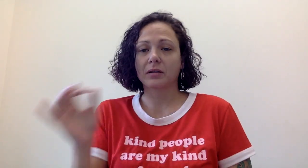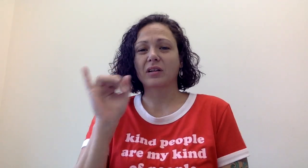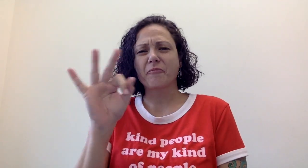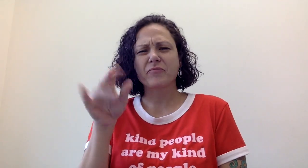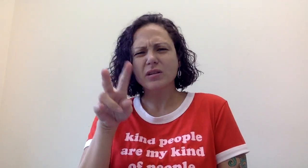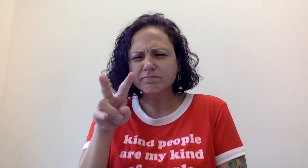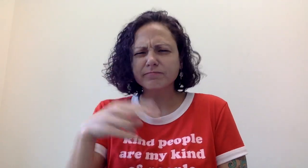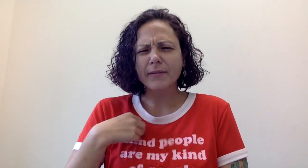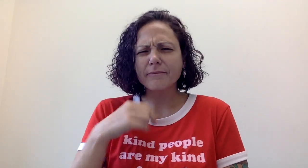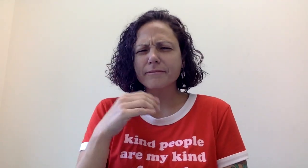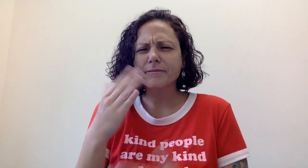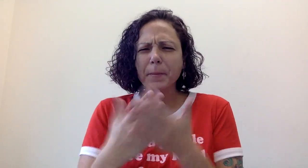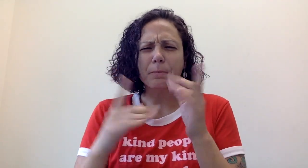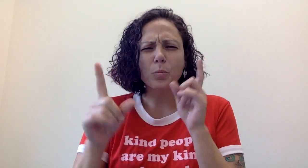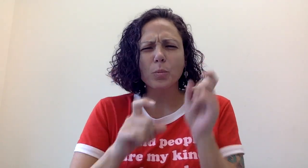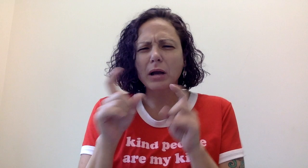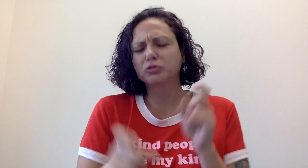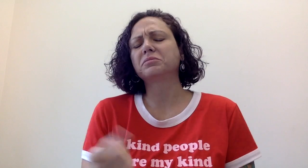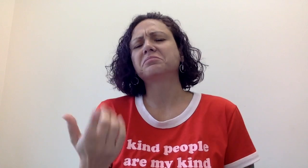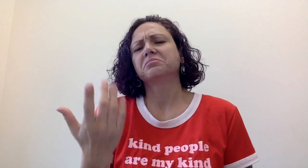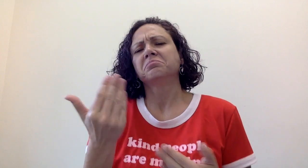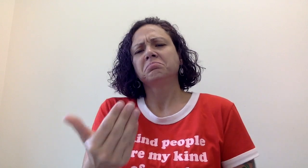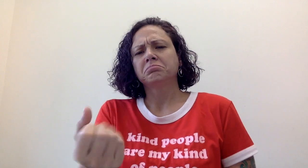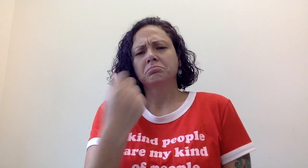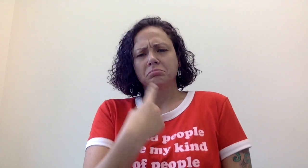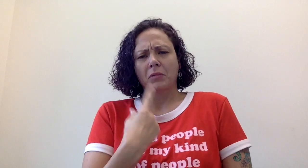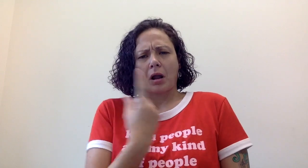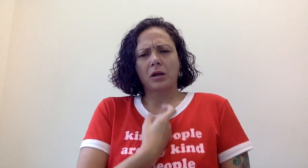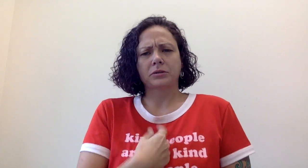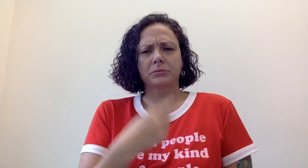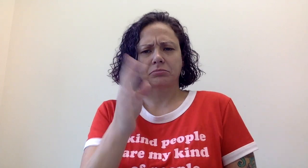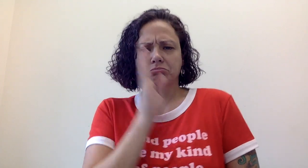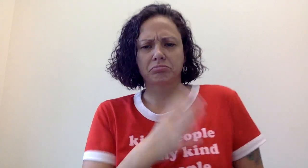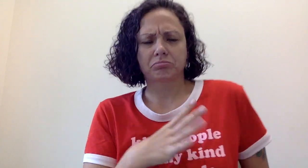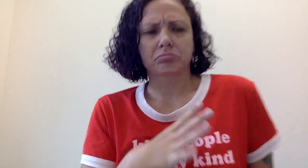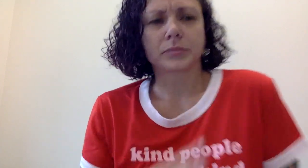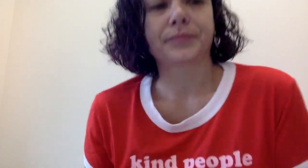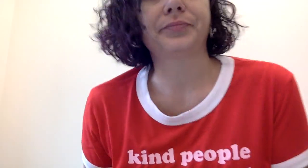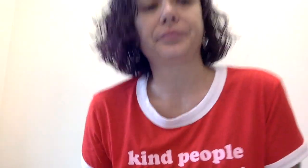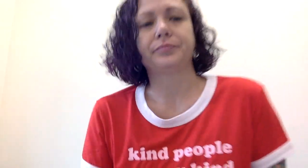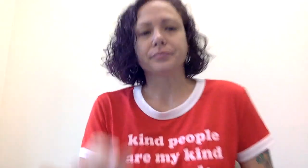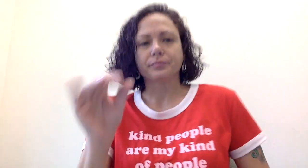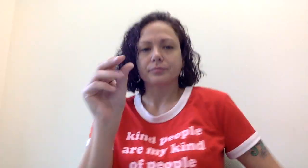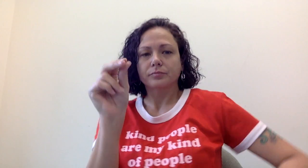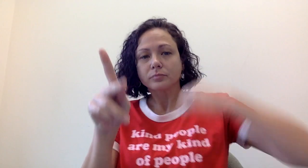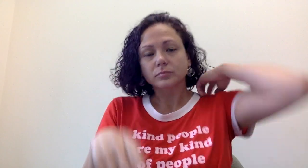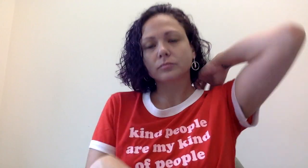If you happen to have any questions, you can ask me directly. Ok.